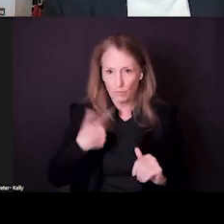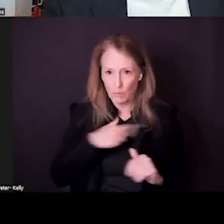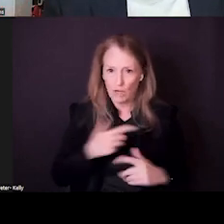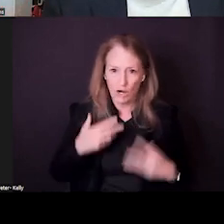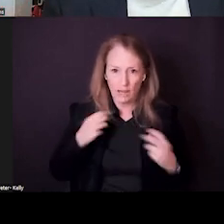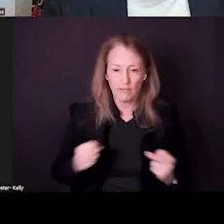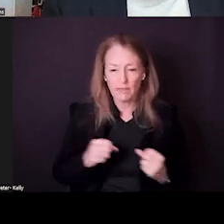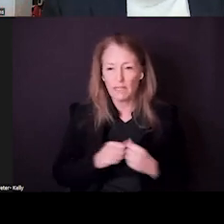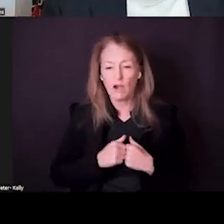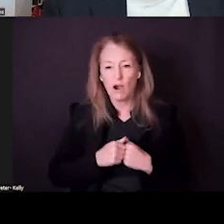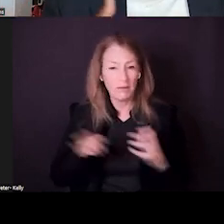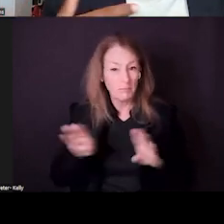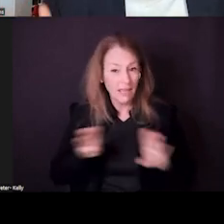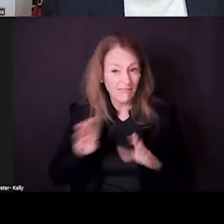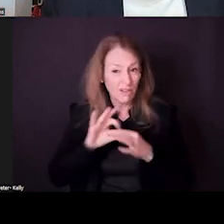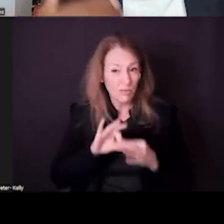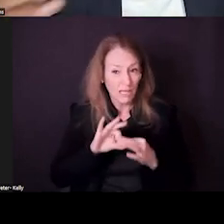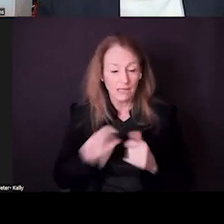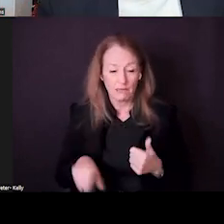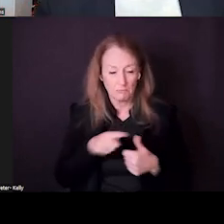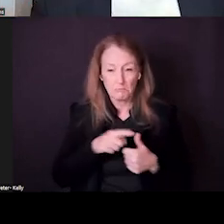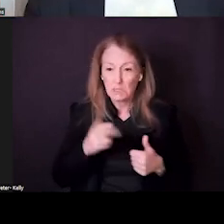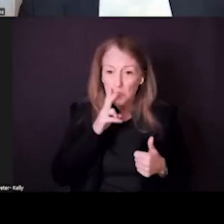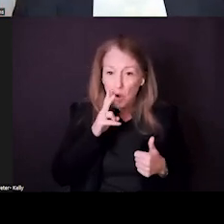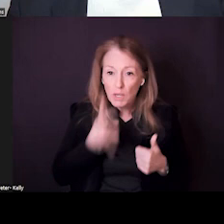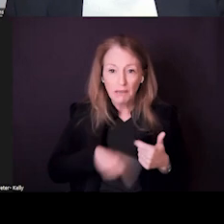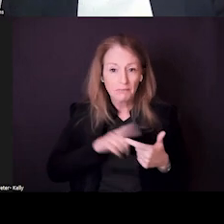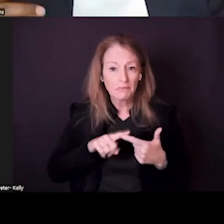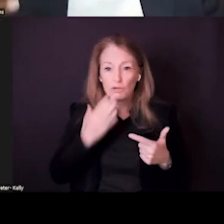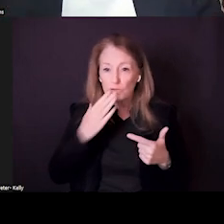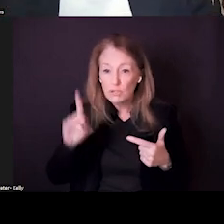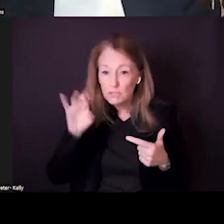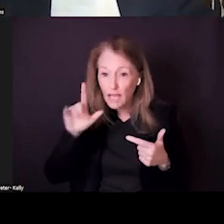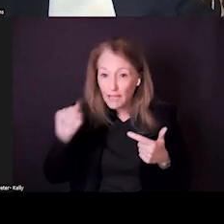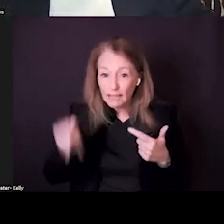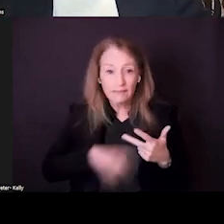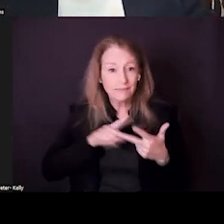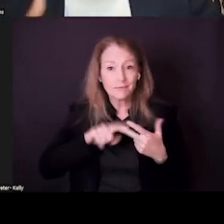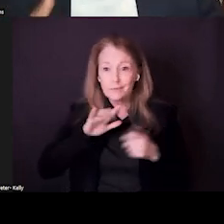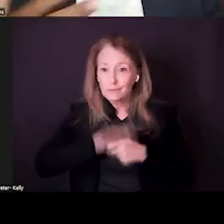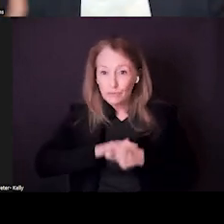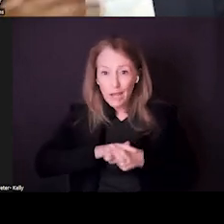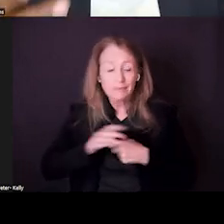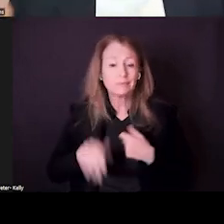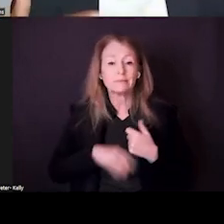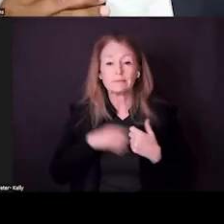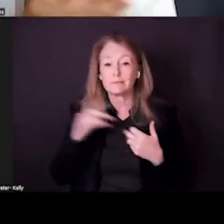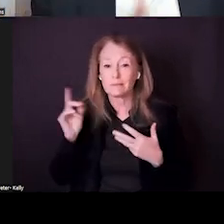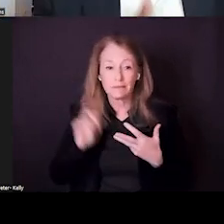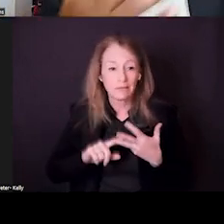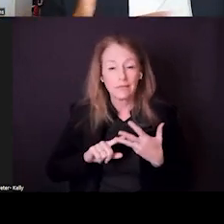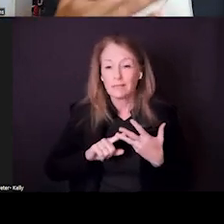AND WHAT WE EAT AND WHETHER WE ARE EXPERIENCING STRESS, THE ENVIRONMENT